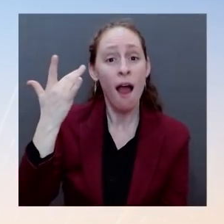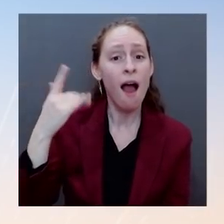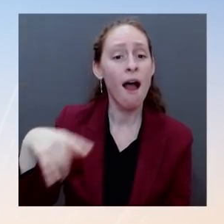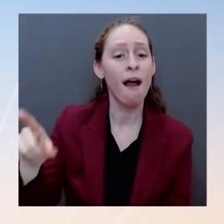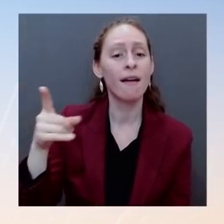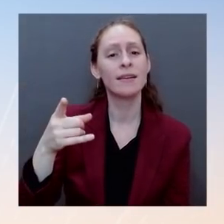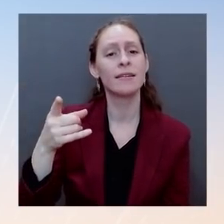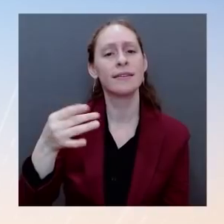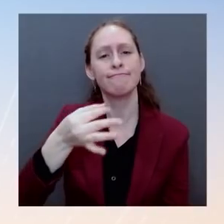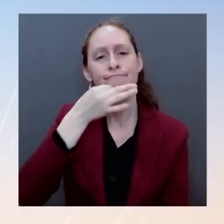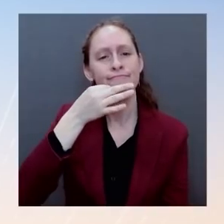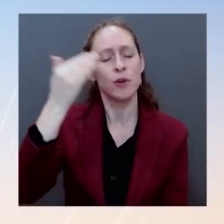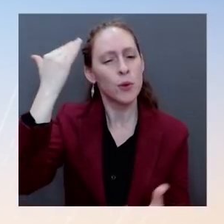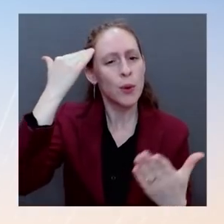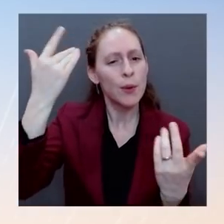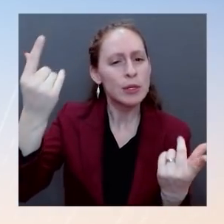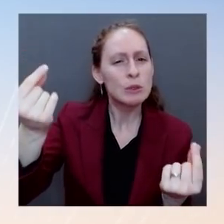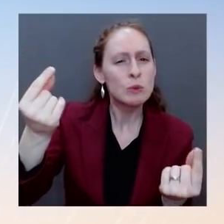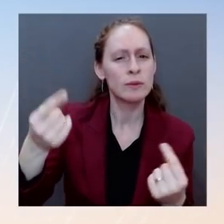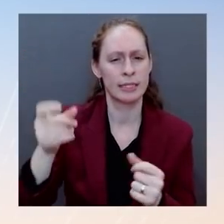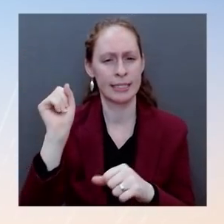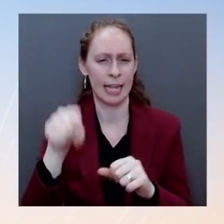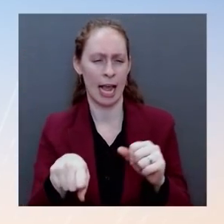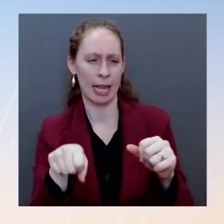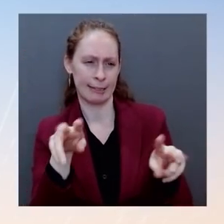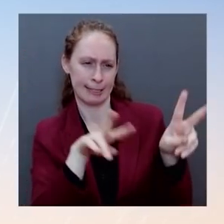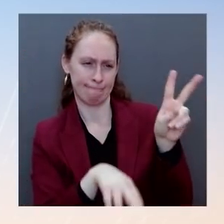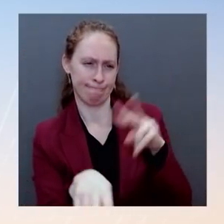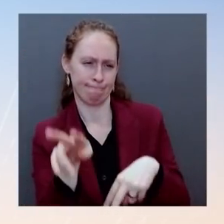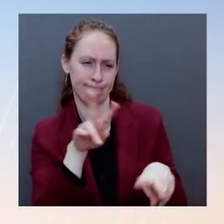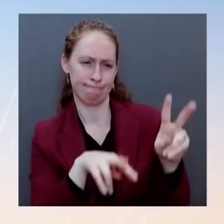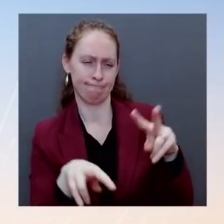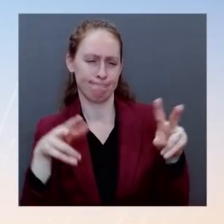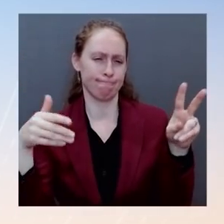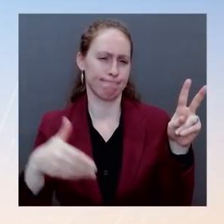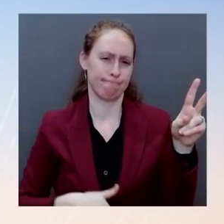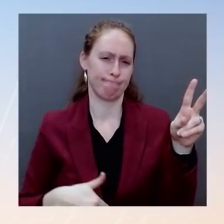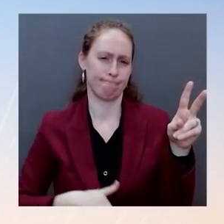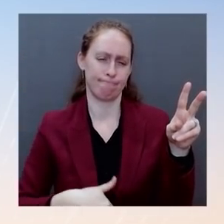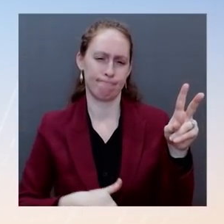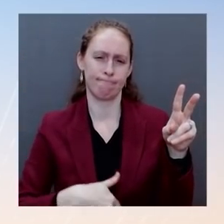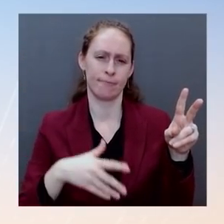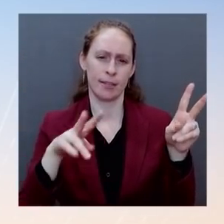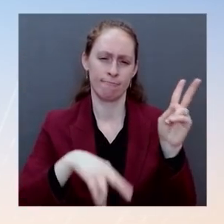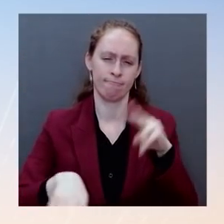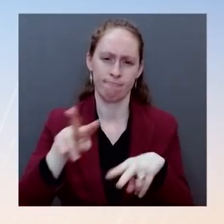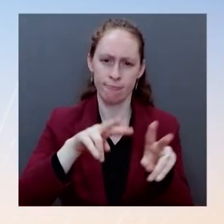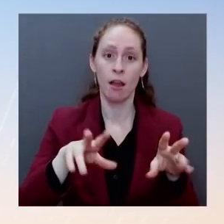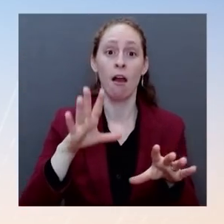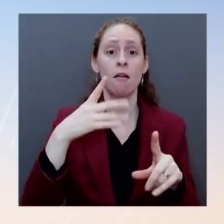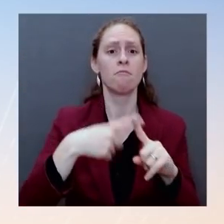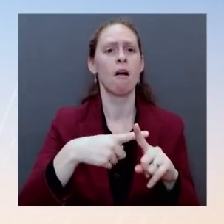and, you know, proximity to the range of issues that the Fed is facing. Obviously, central among them